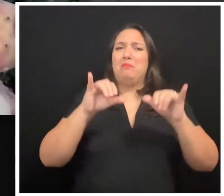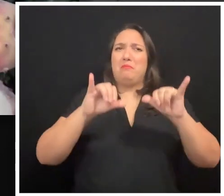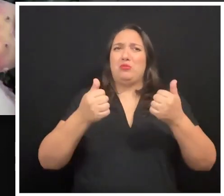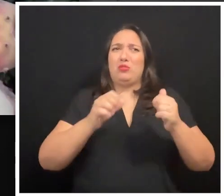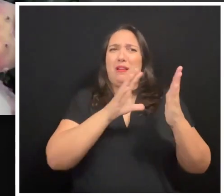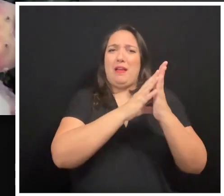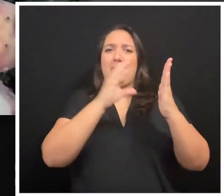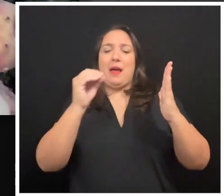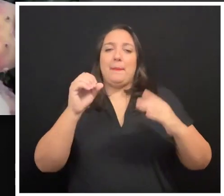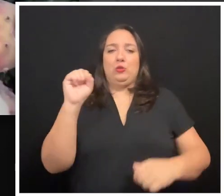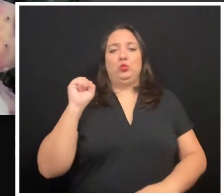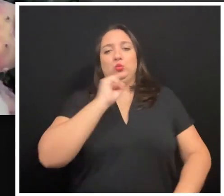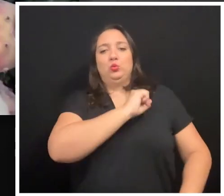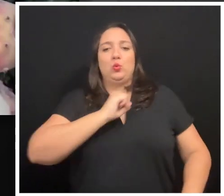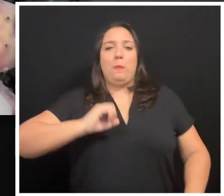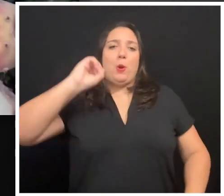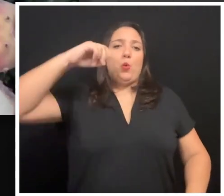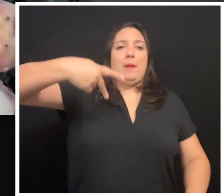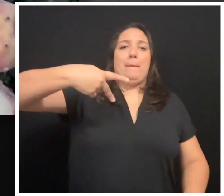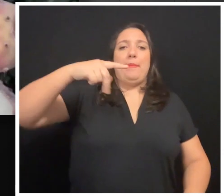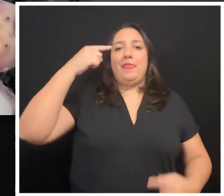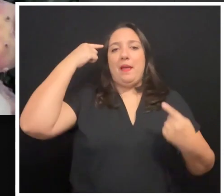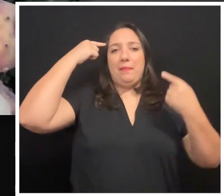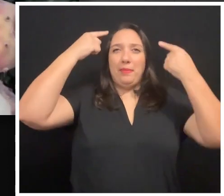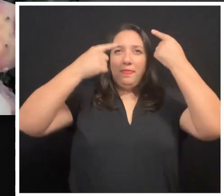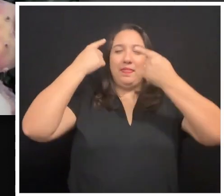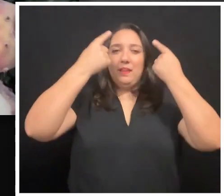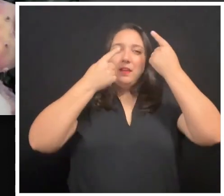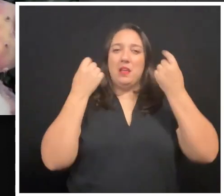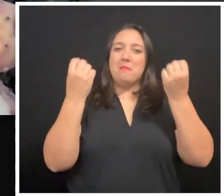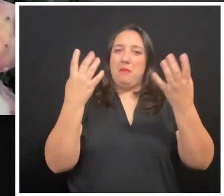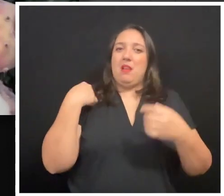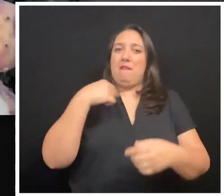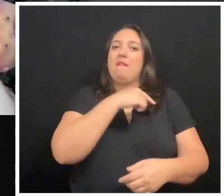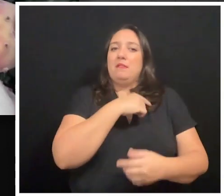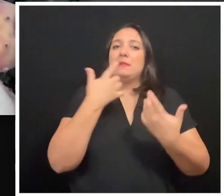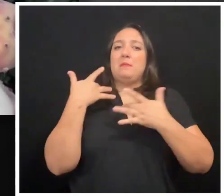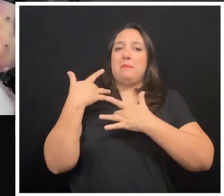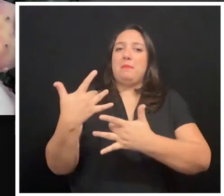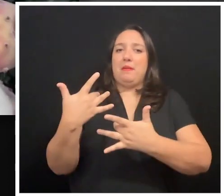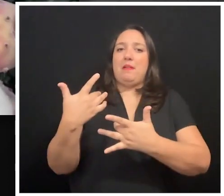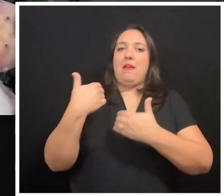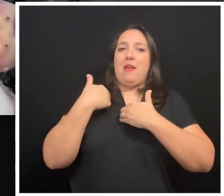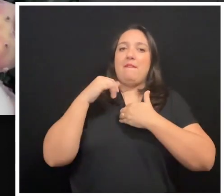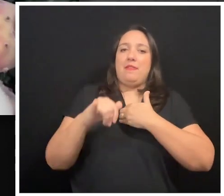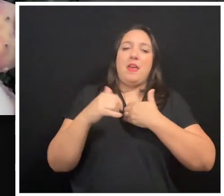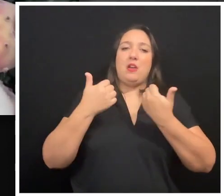trying to mimic the Super Crip mentality that I think so many of us have. I think that was part of my pushing myself